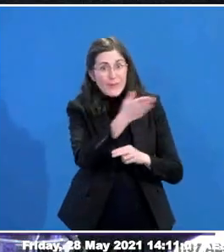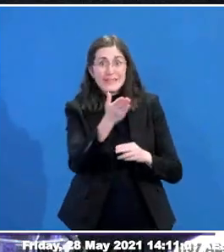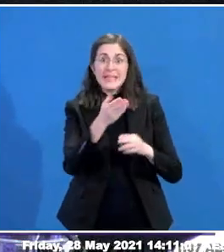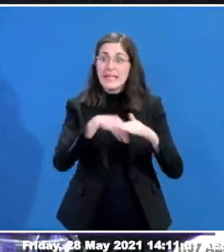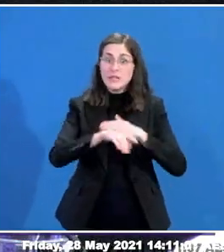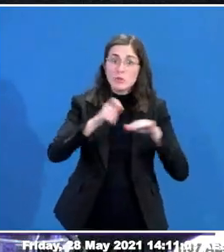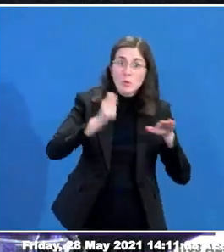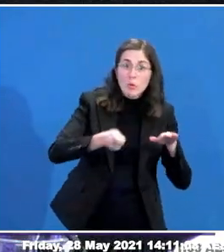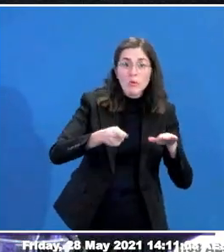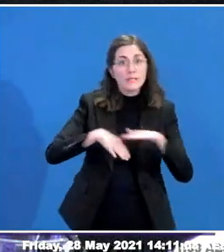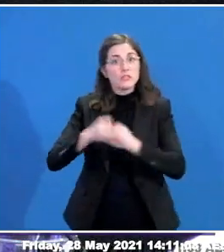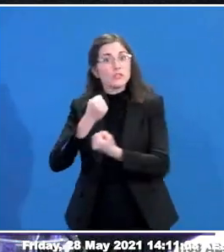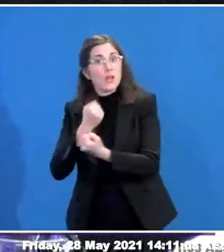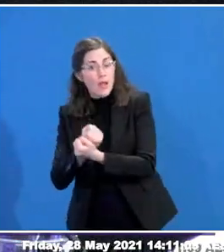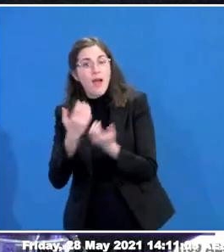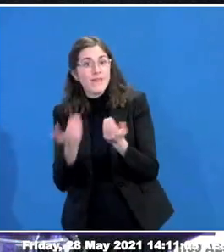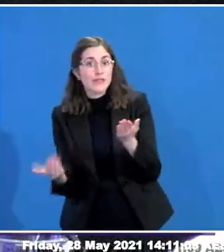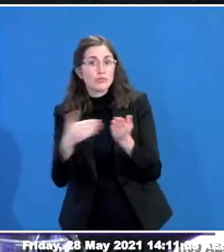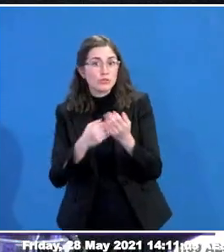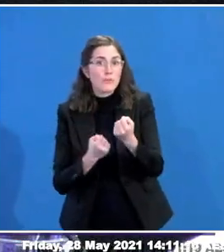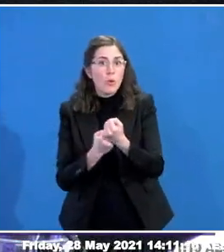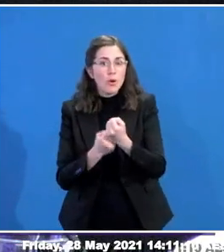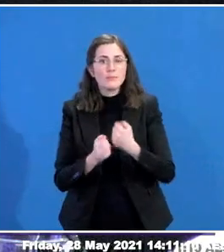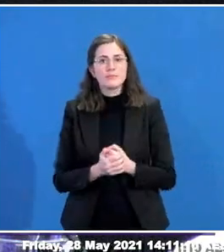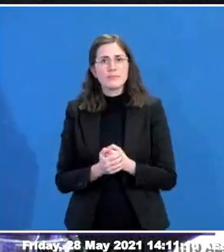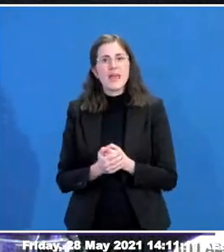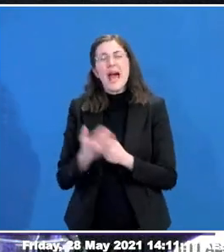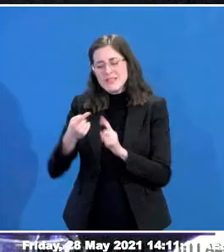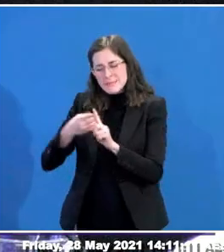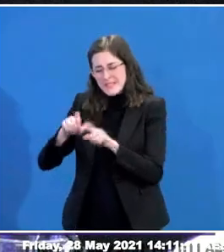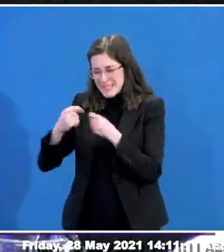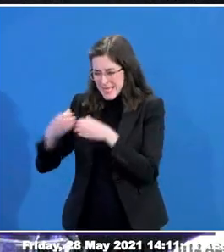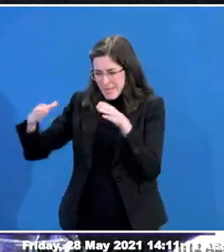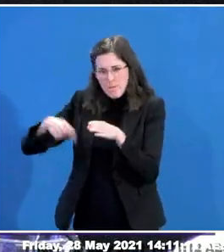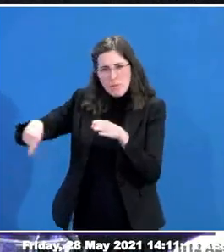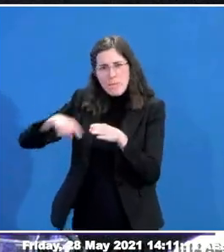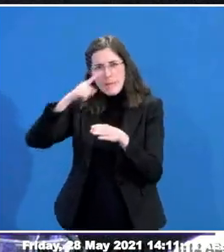And also within our complex team we had a dedicated team of planners who support